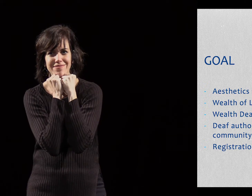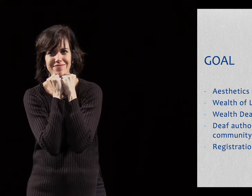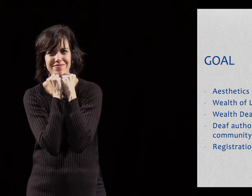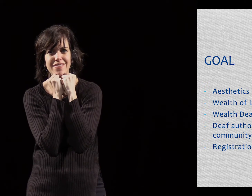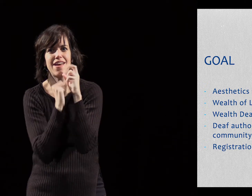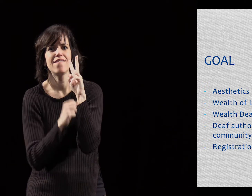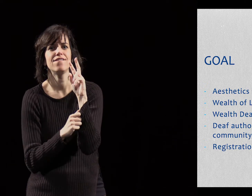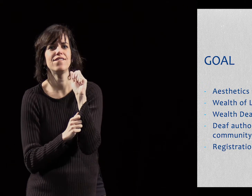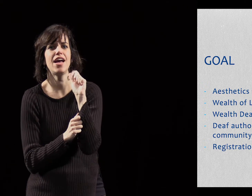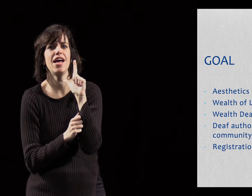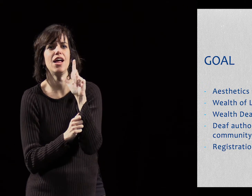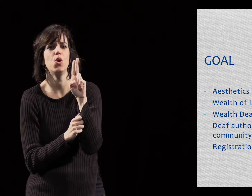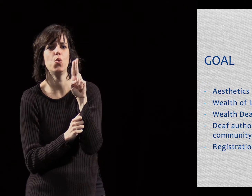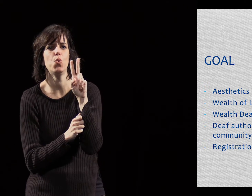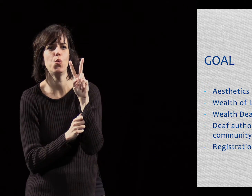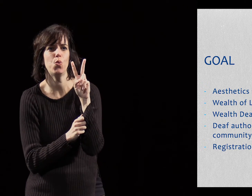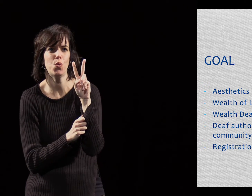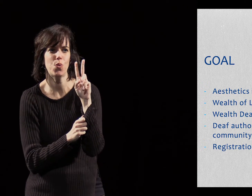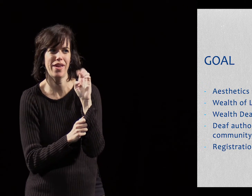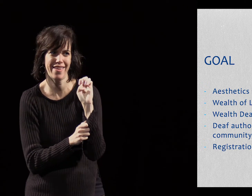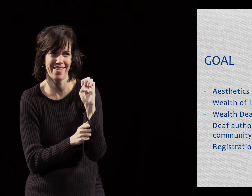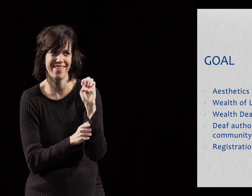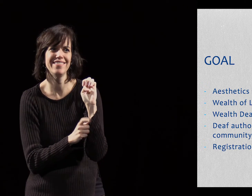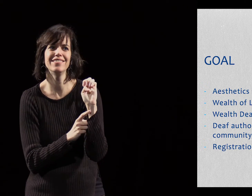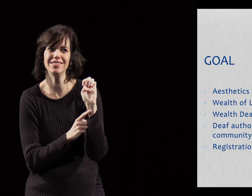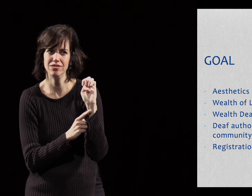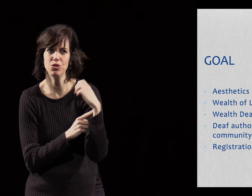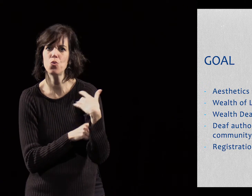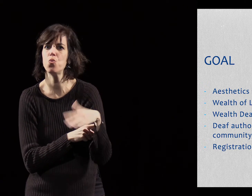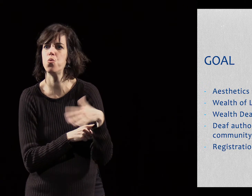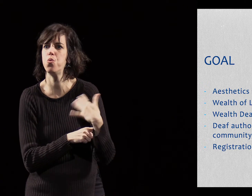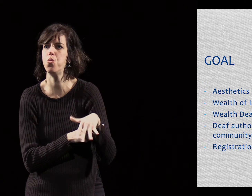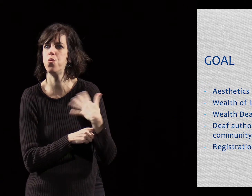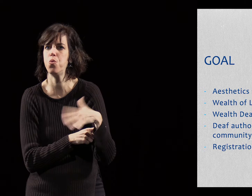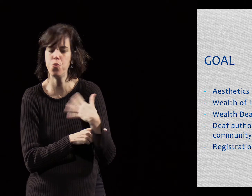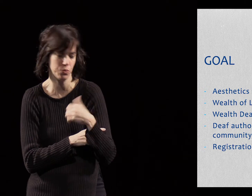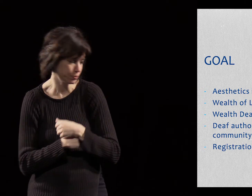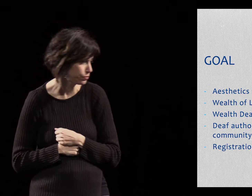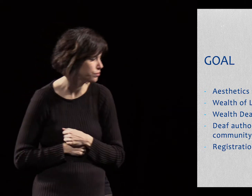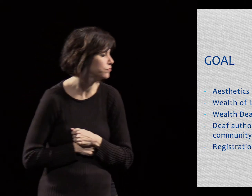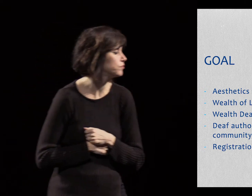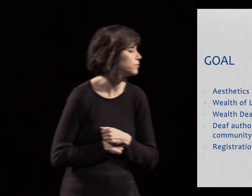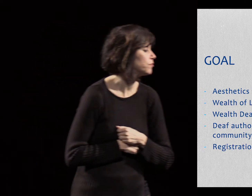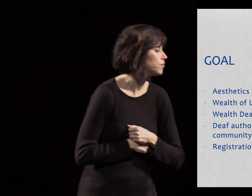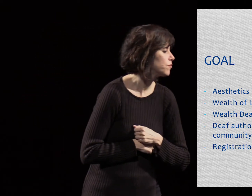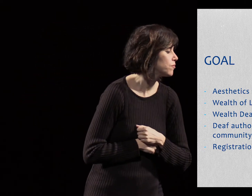The wealth of Deaf folklore over the years. It's very valuable.